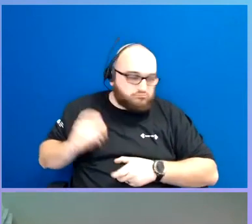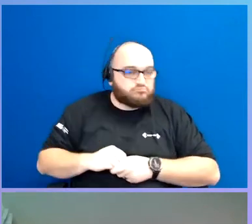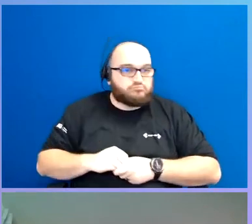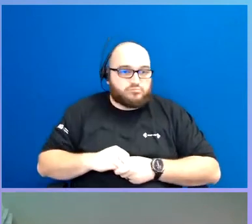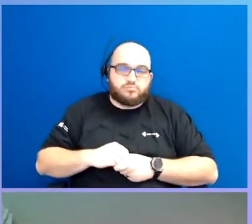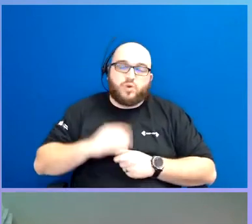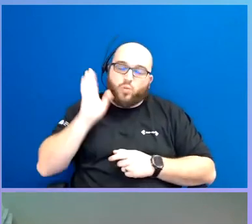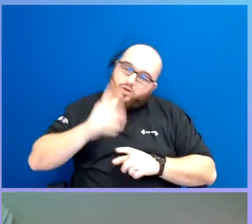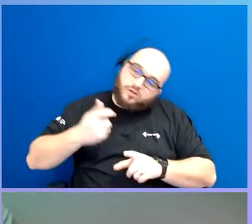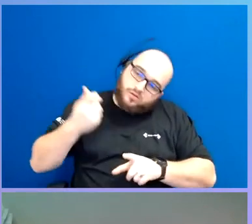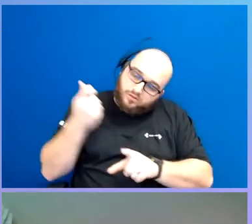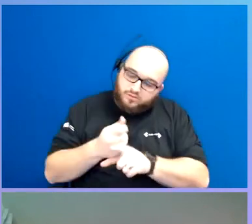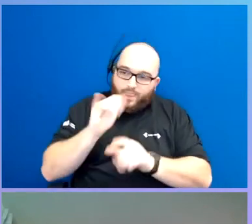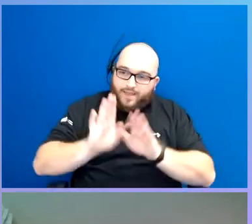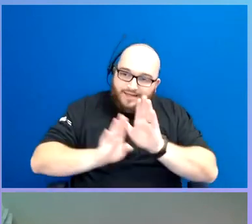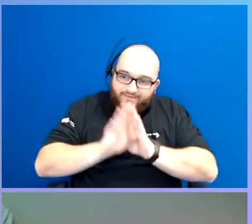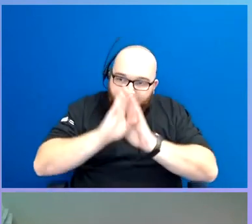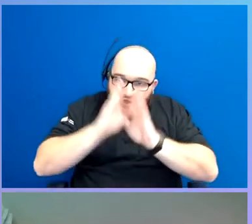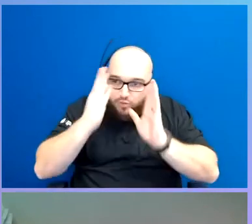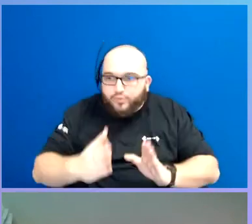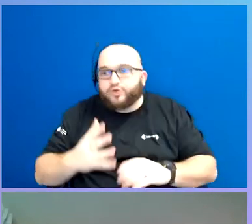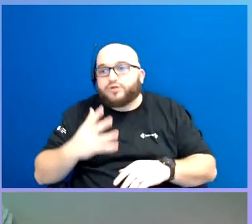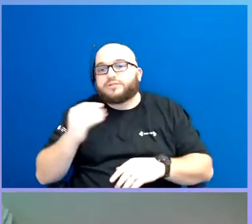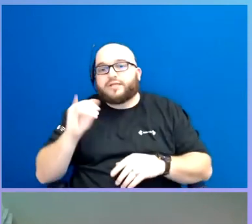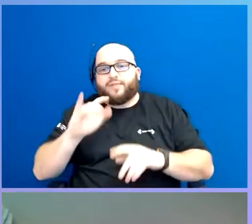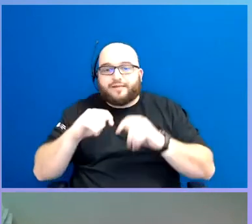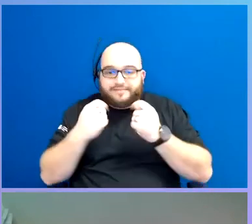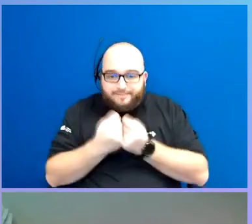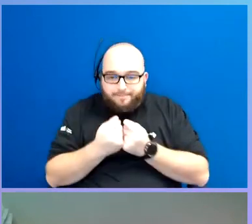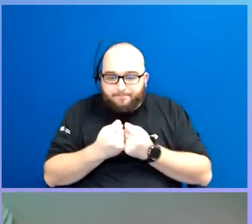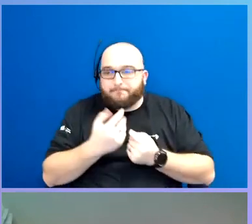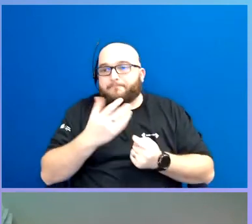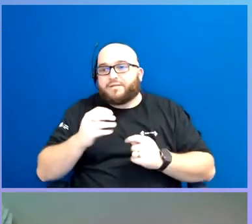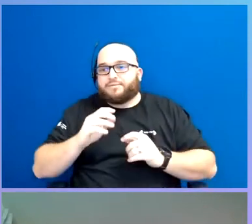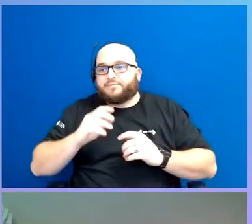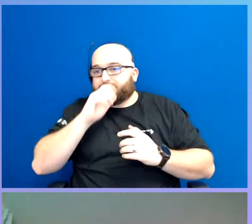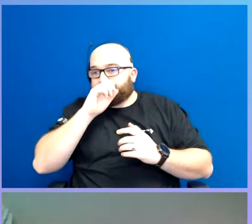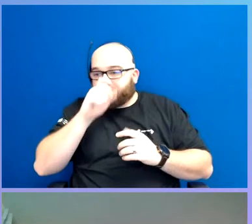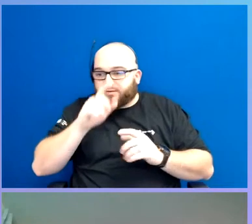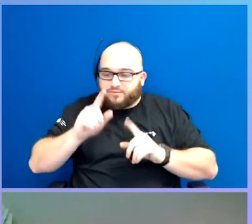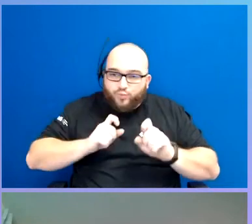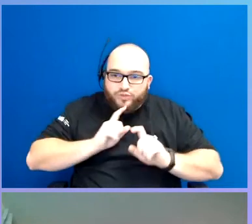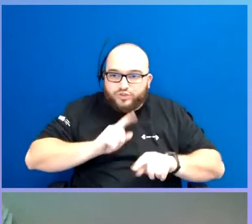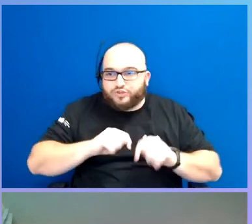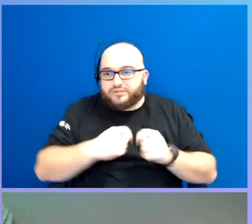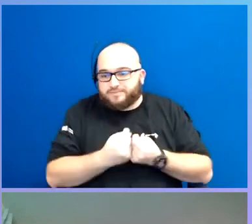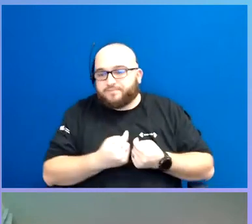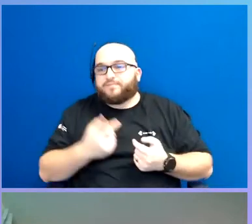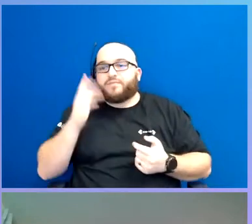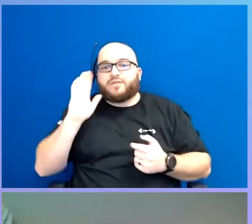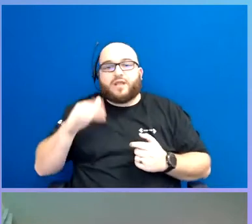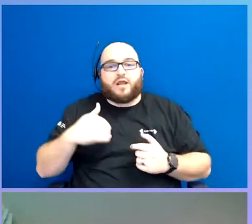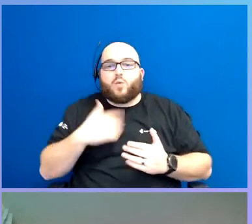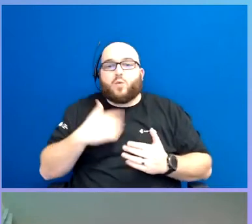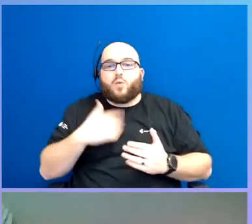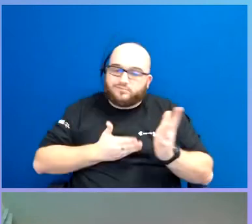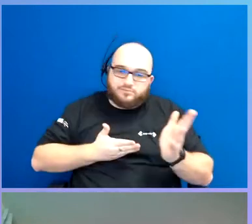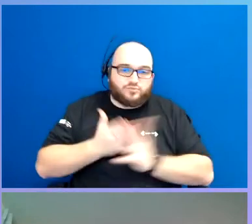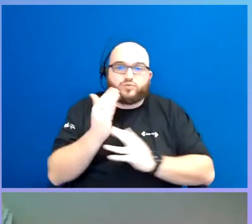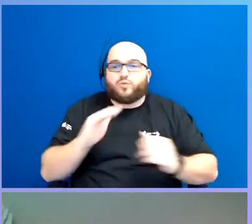actually make accessible city, uh, run through the entire SDLC